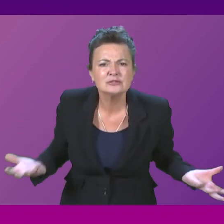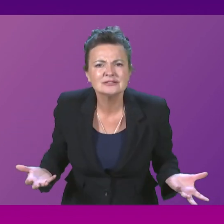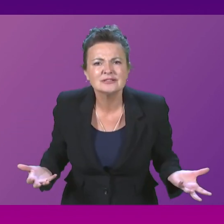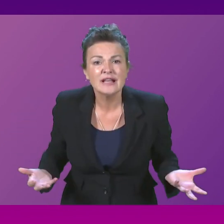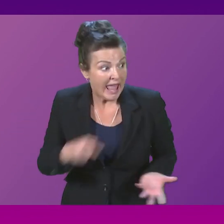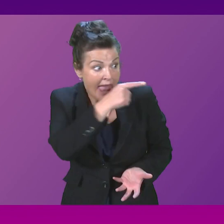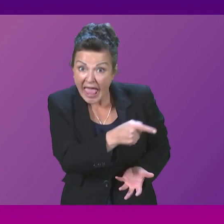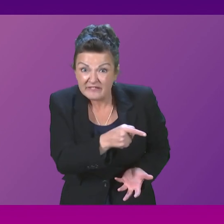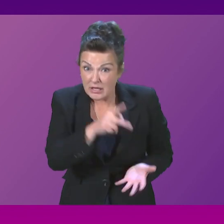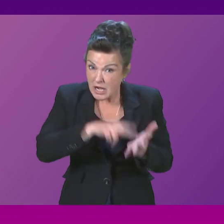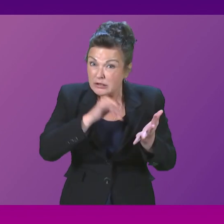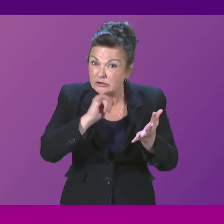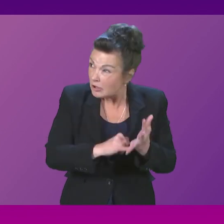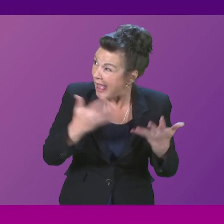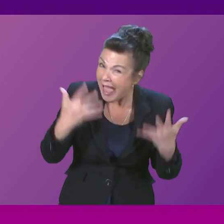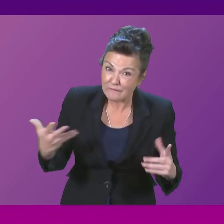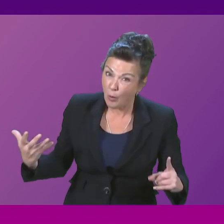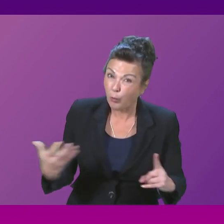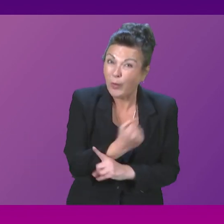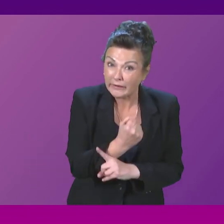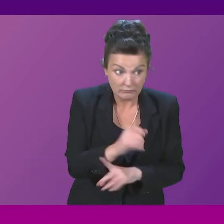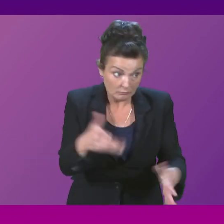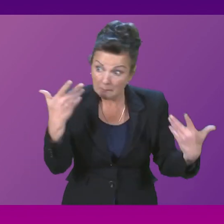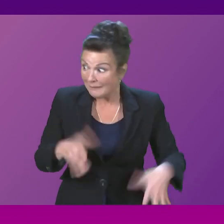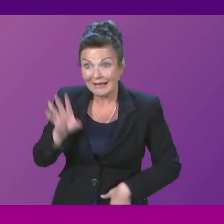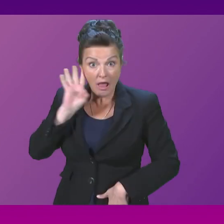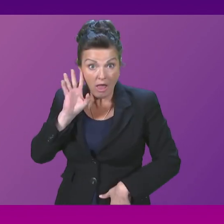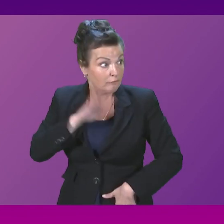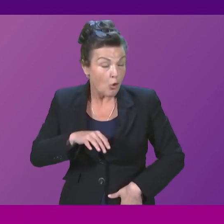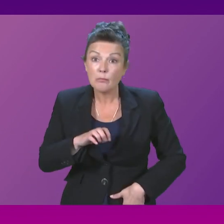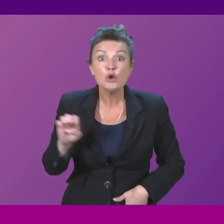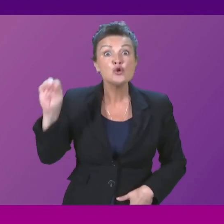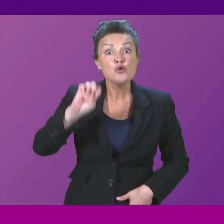If she ever gets her way, we have heard today from European officials— Thank you!